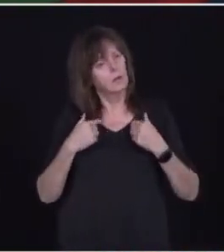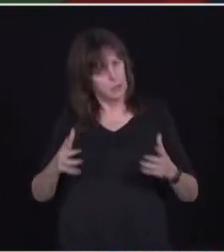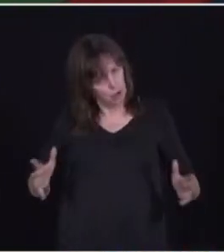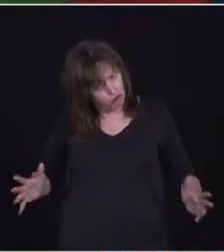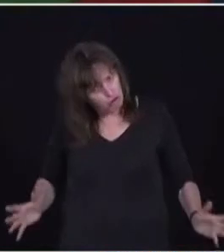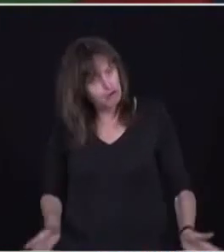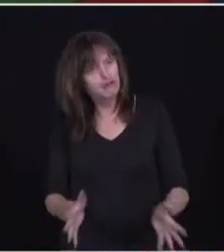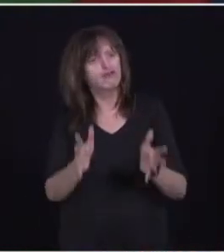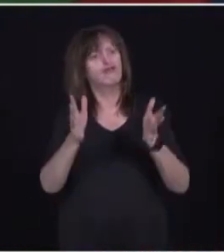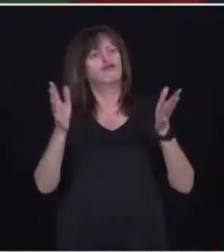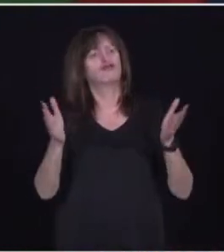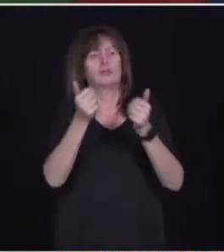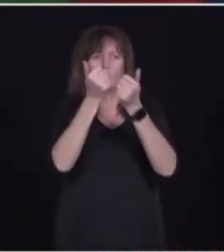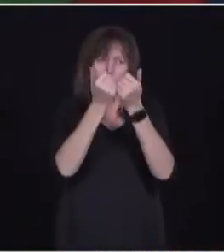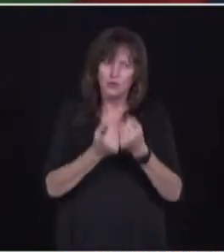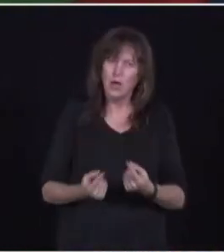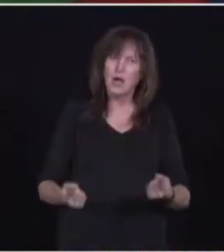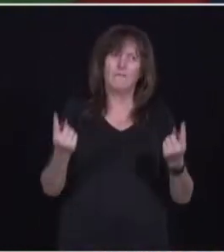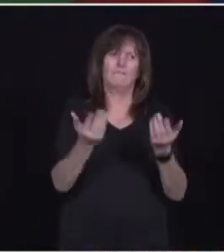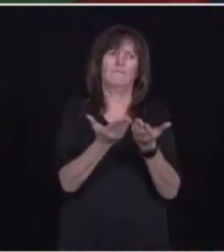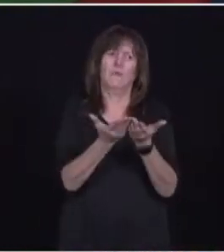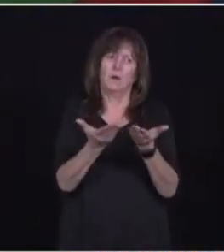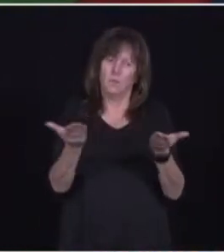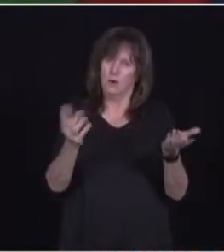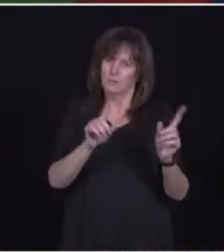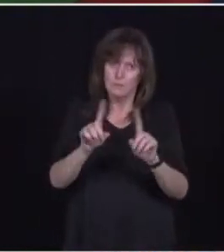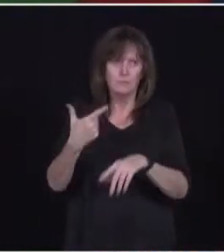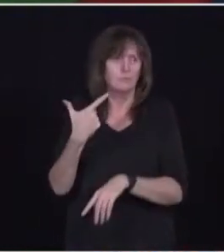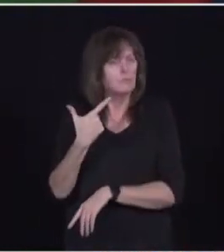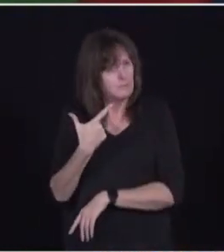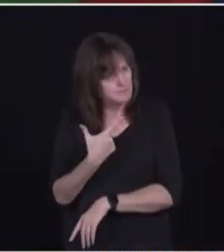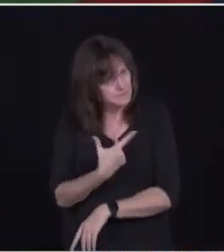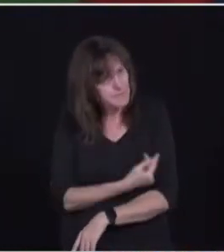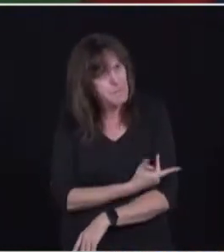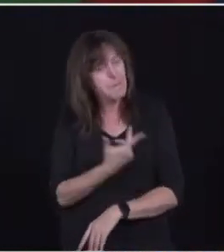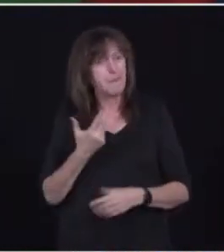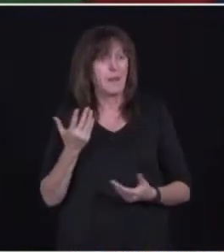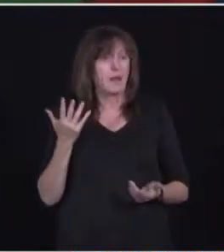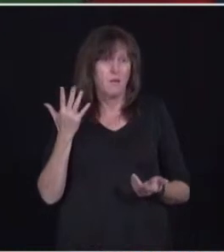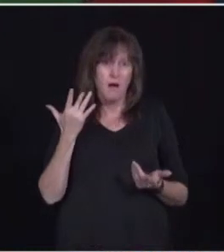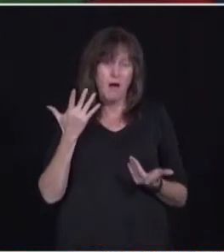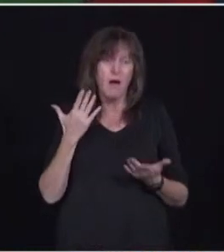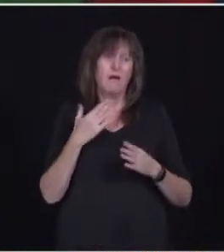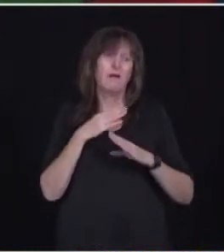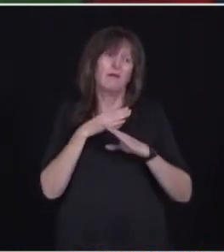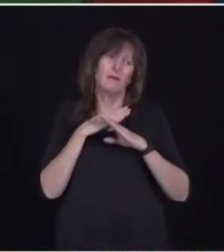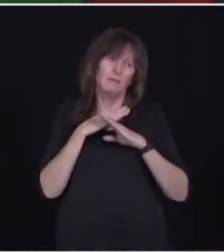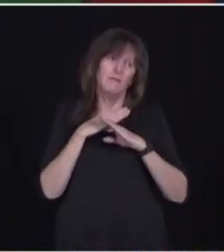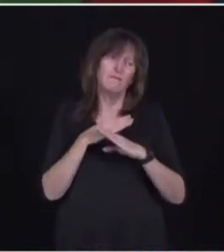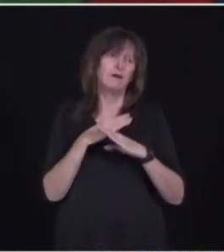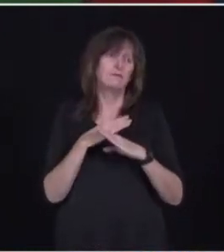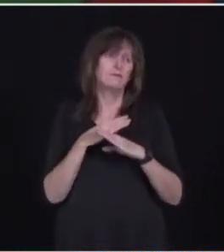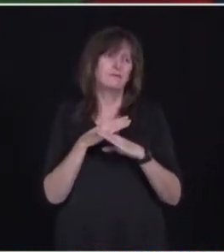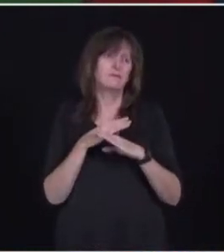don't believe in forcing people to take this. What I do believe, and encouraging everyone, everyone possible out there, to get a